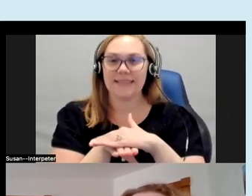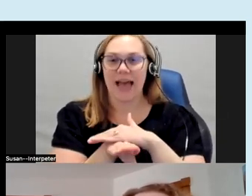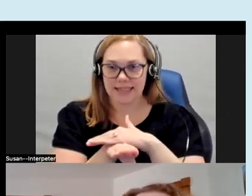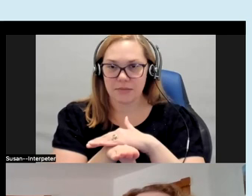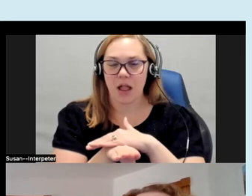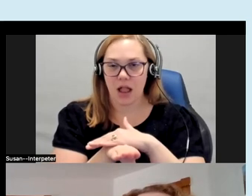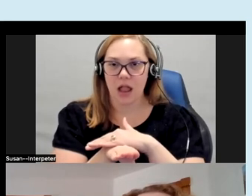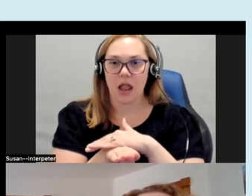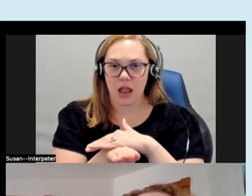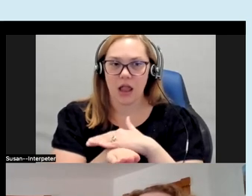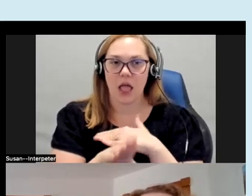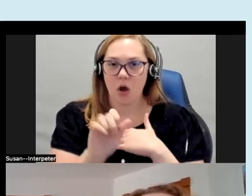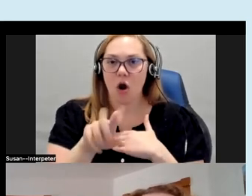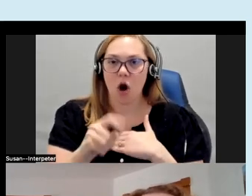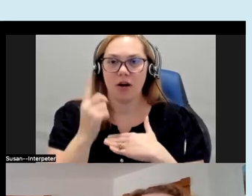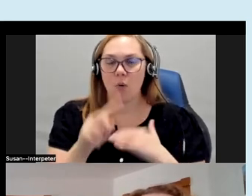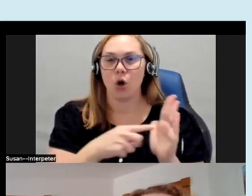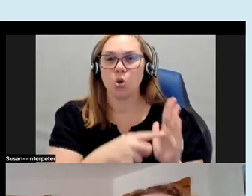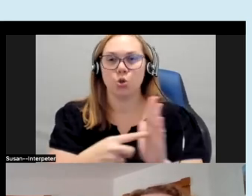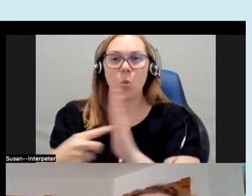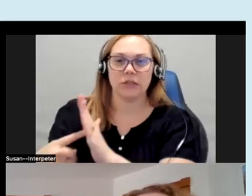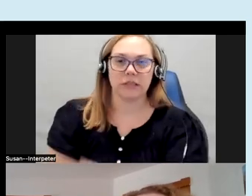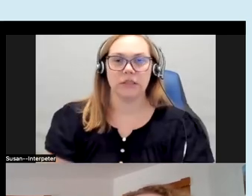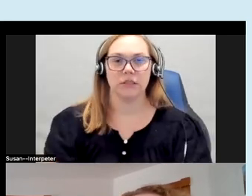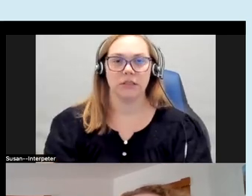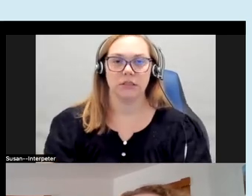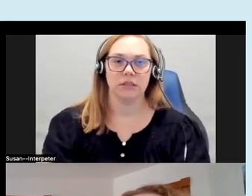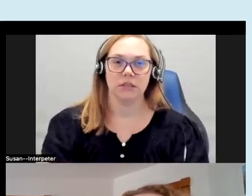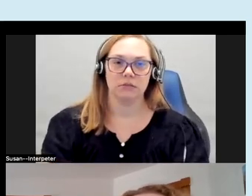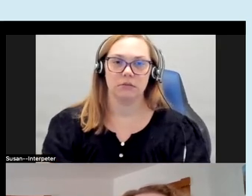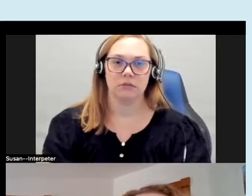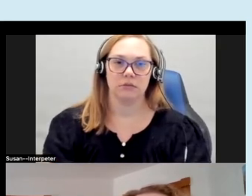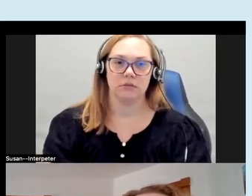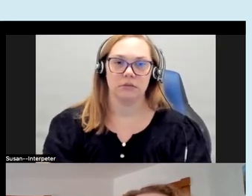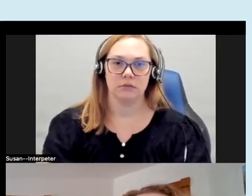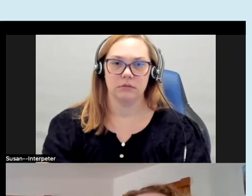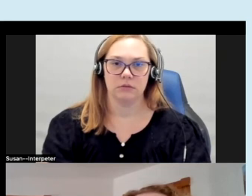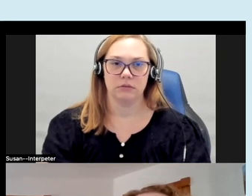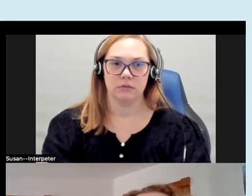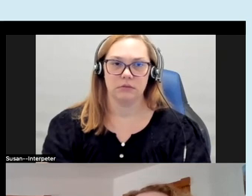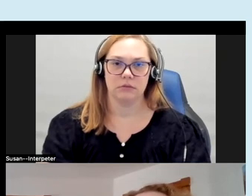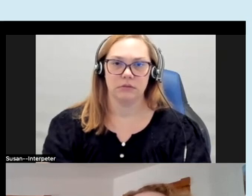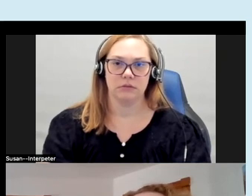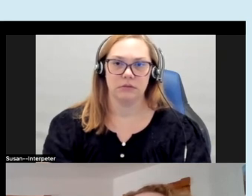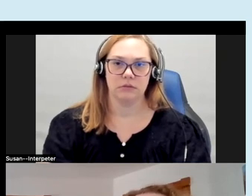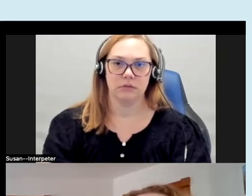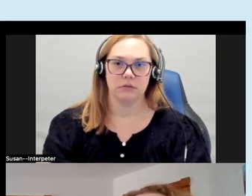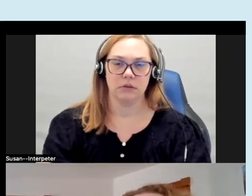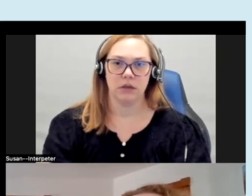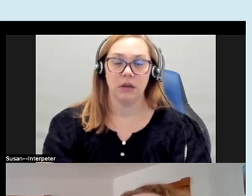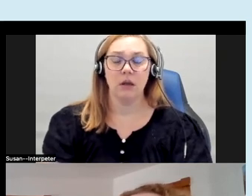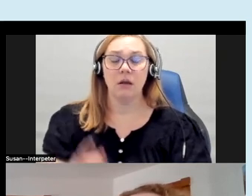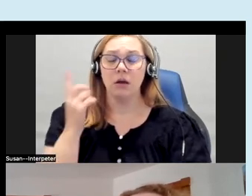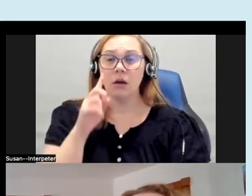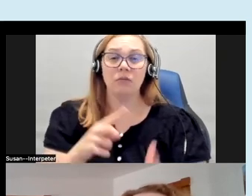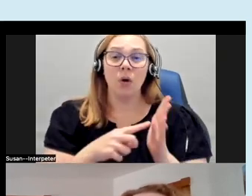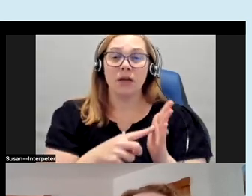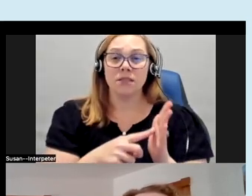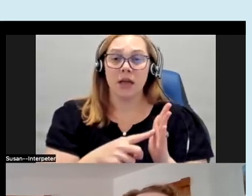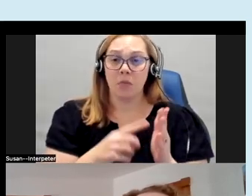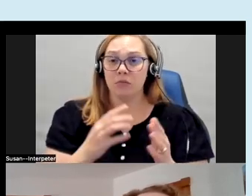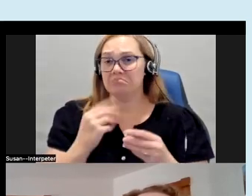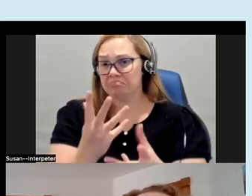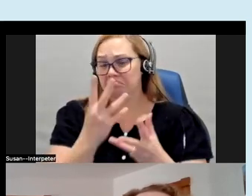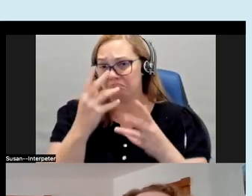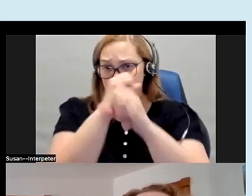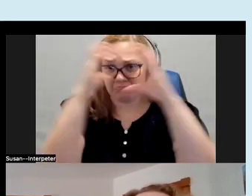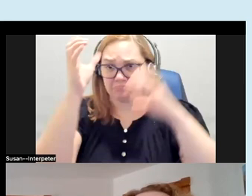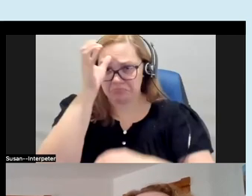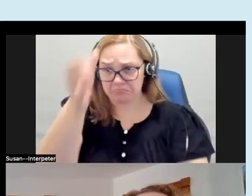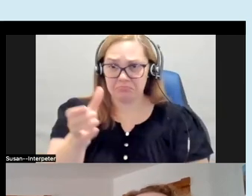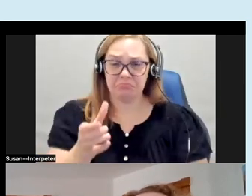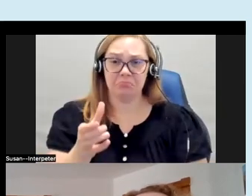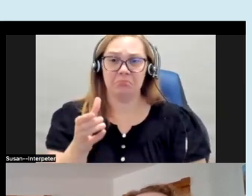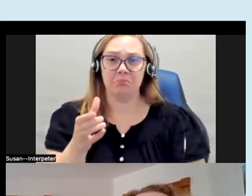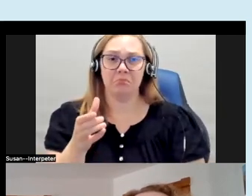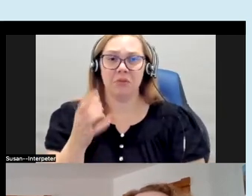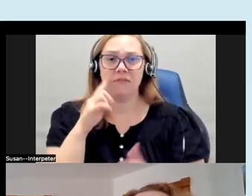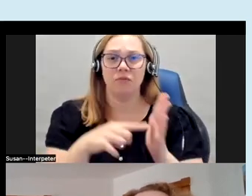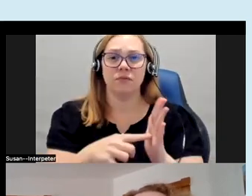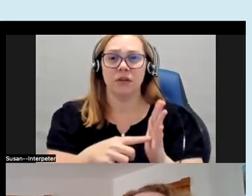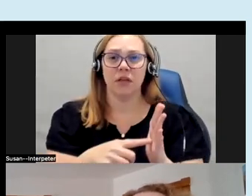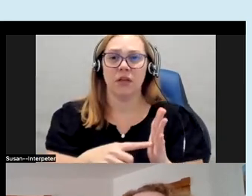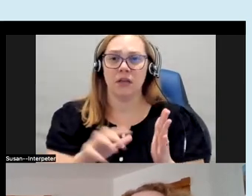shows so for example to give you an idea um let's say that you're an artist who paints